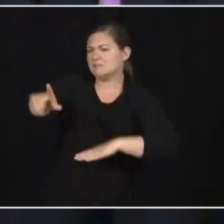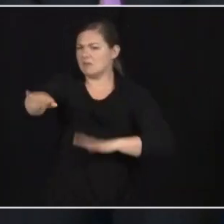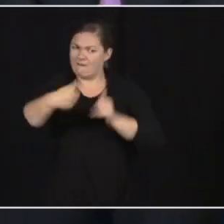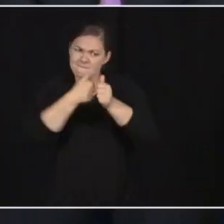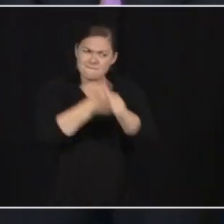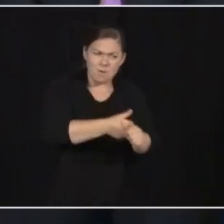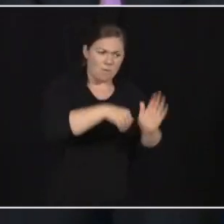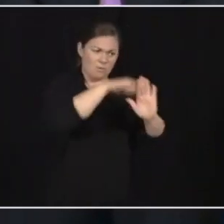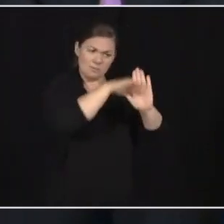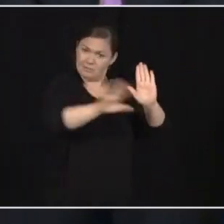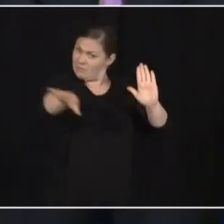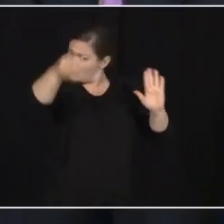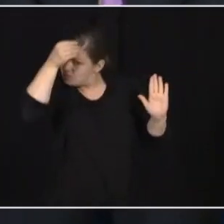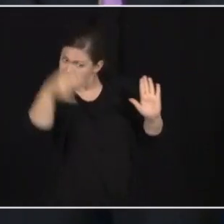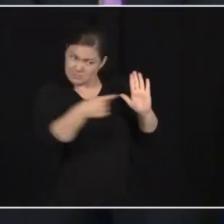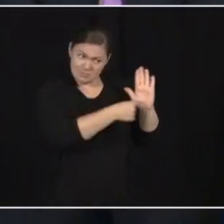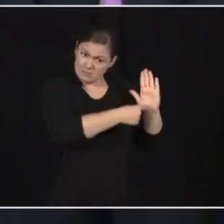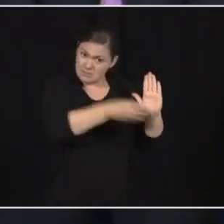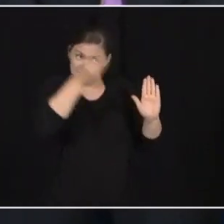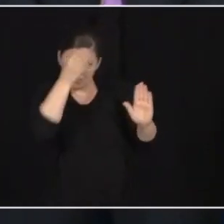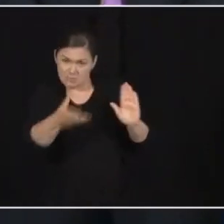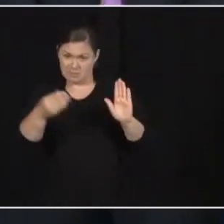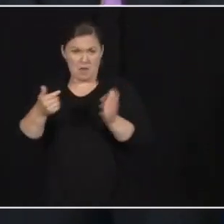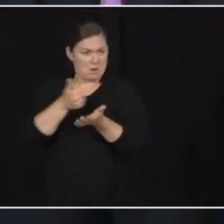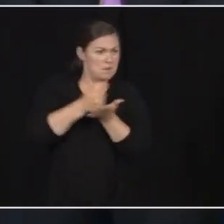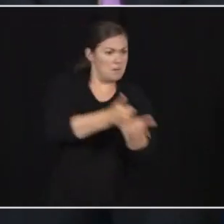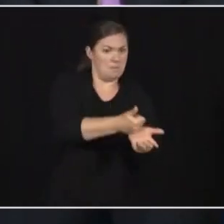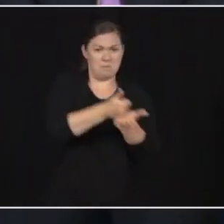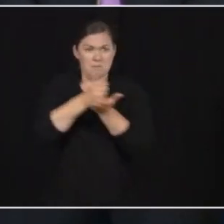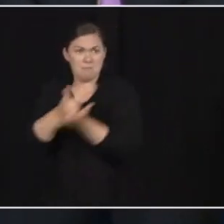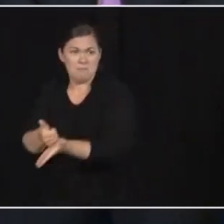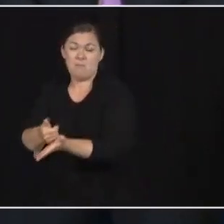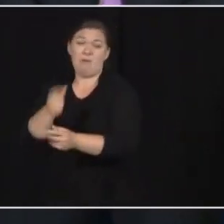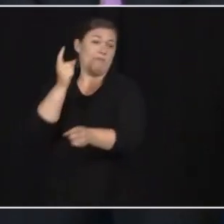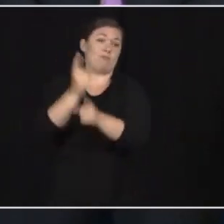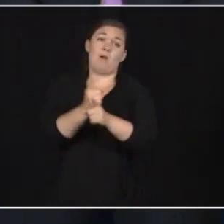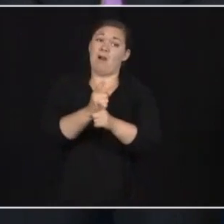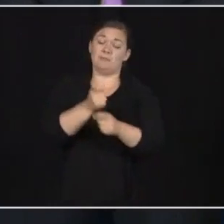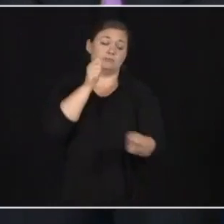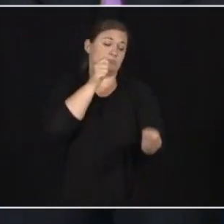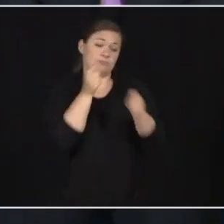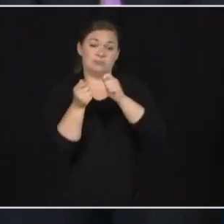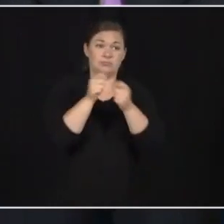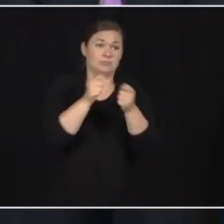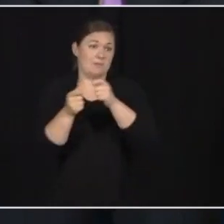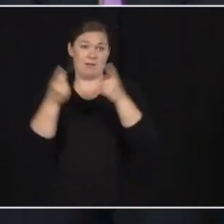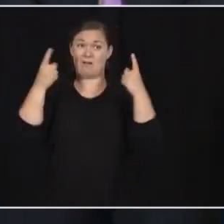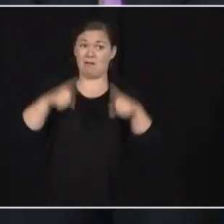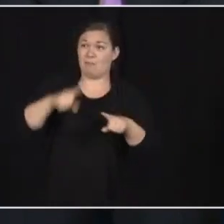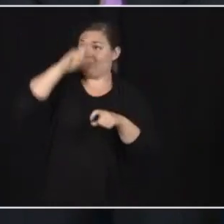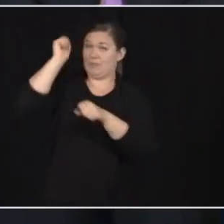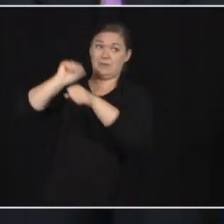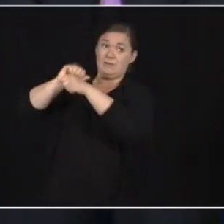to help them out during this difficult time and lots of change happening because of the global pandemic.